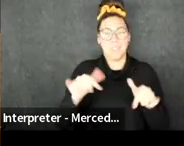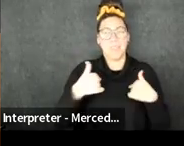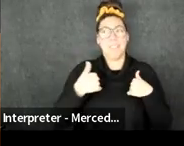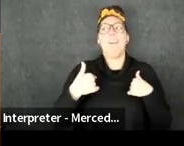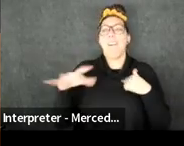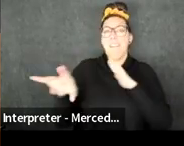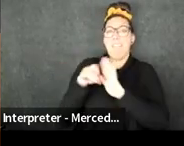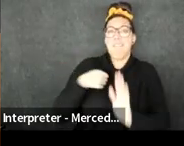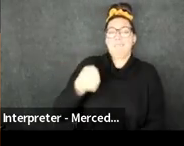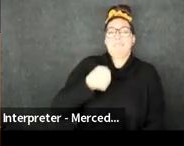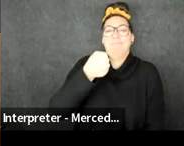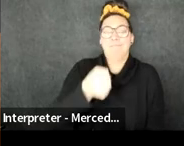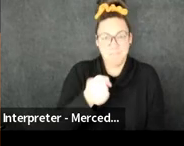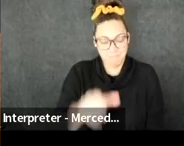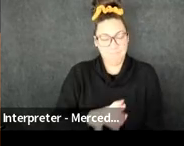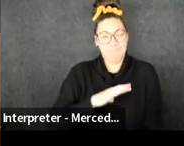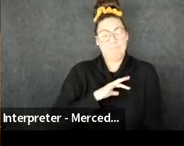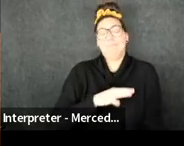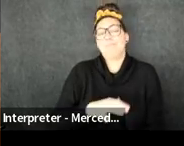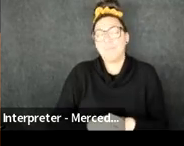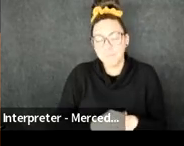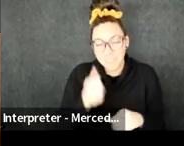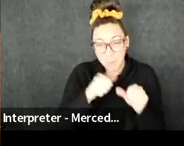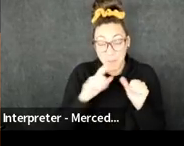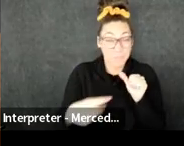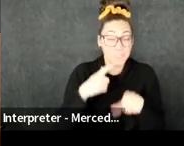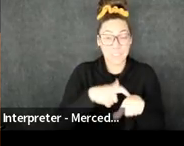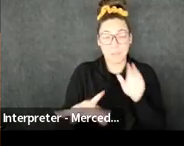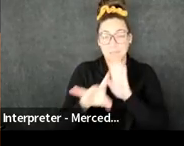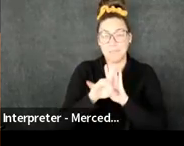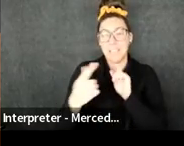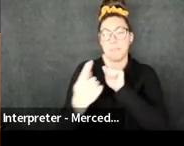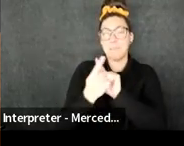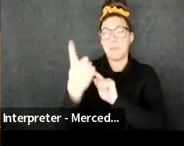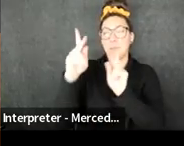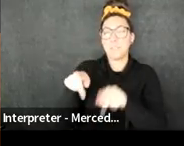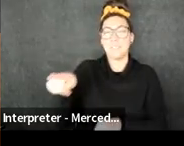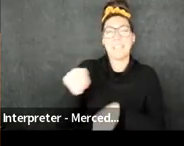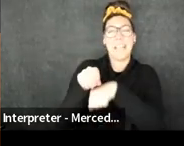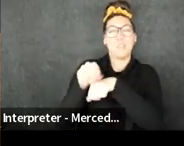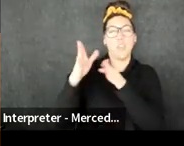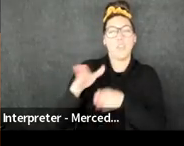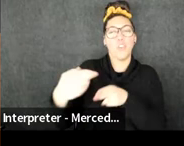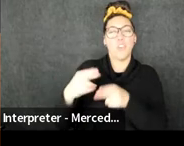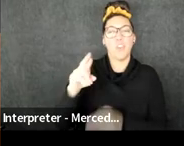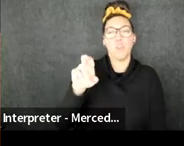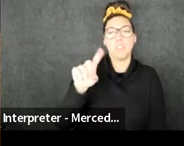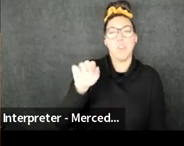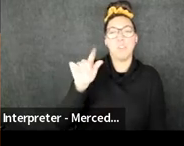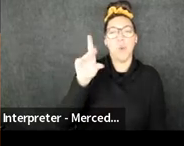When I first met, when I remember meeting a counselor named Resolver and when I met her, you know,